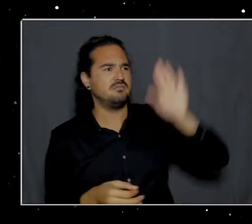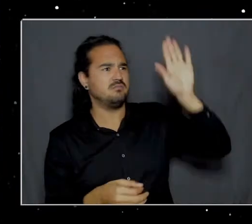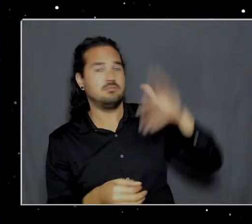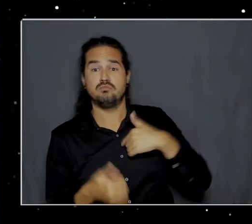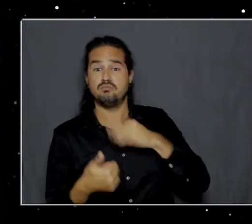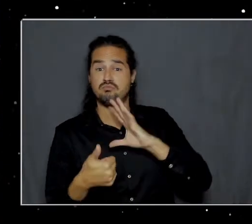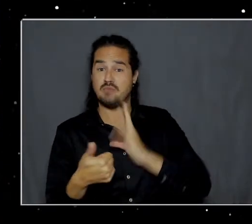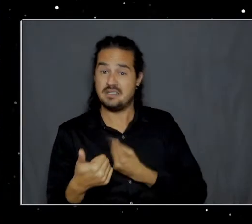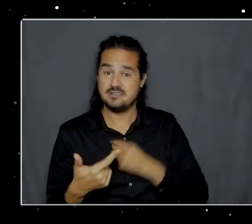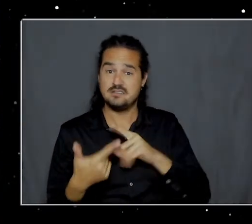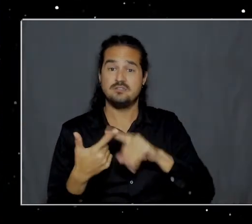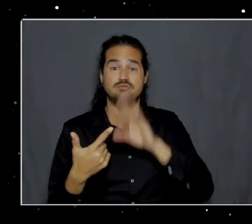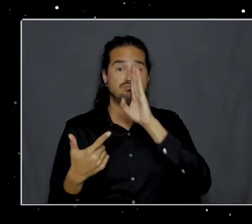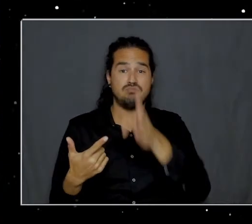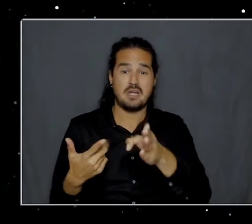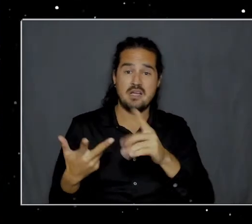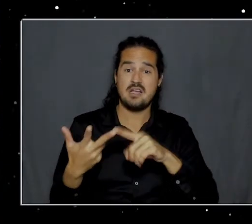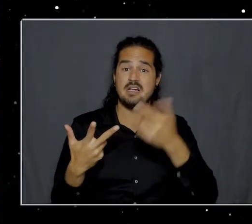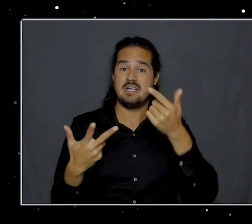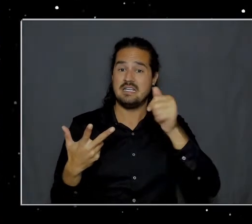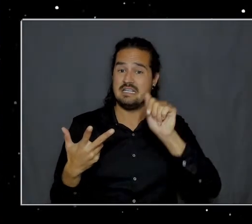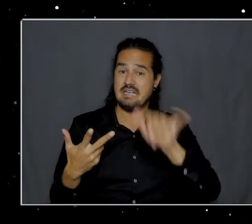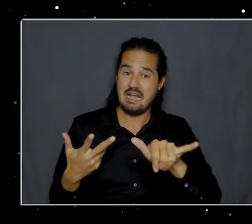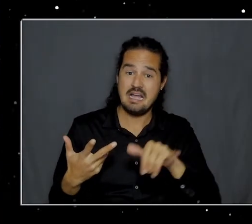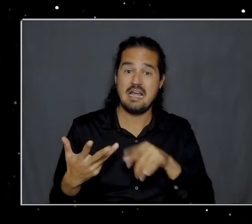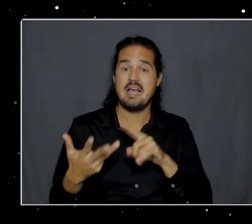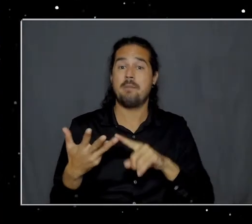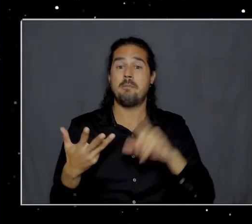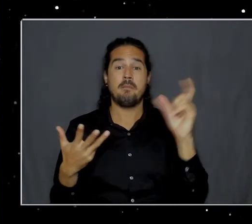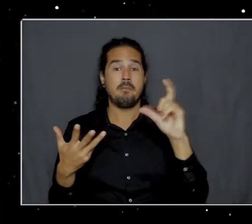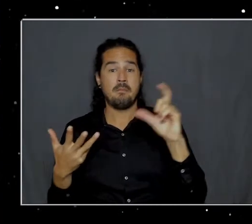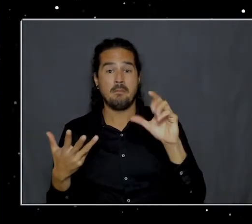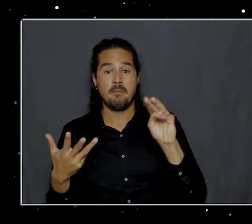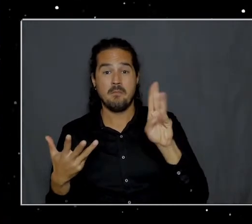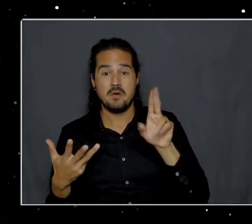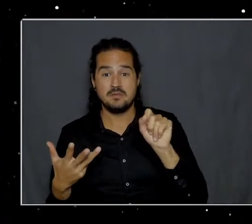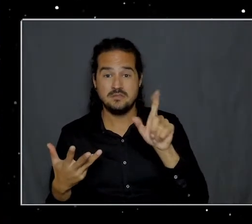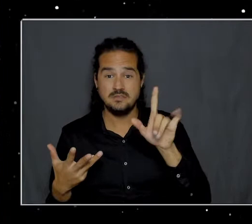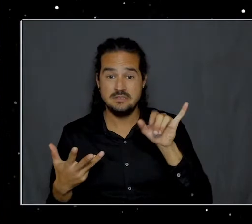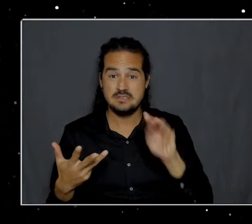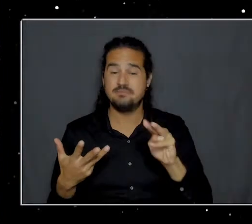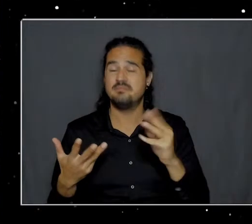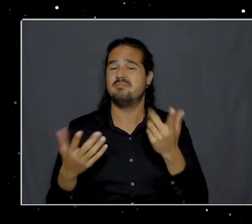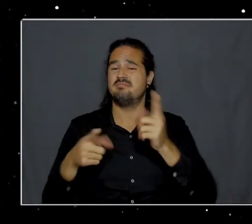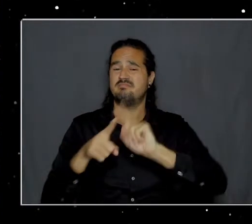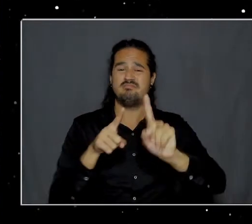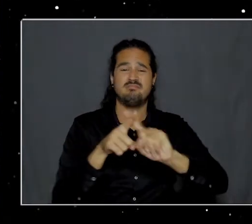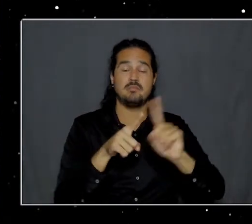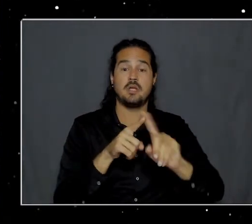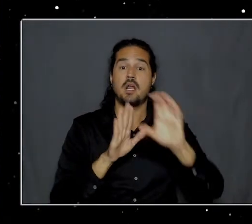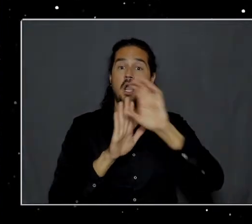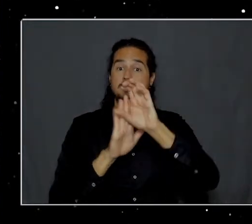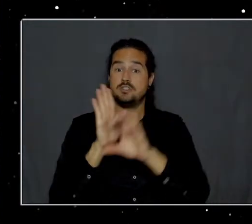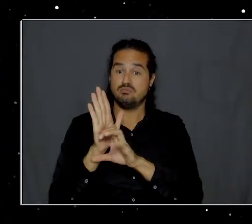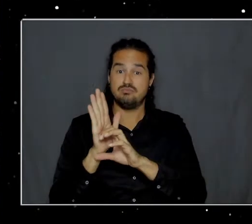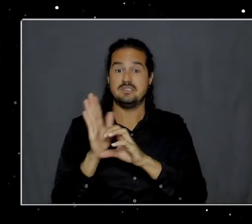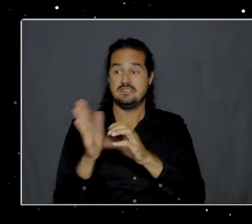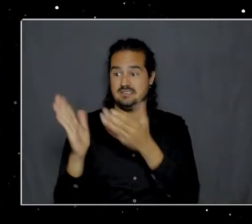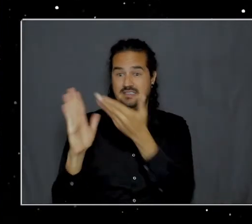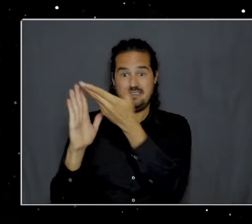ARTICULATED. AND SO, WE HAVE DIFFERENT GROUPS NOW SAYING, "I BELONG," WHETHER I'M TRANS, WHETHER I'M STRAIGHT, WHETHER I'M GAY, OR WHETHER I'M MUSLIM, WHETHER I'M NATIVE AMERICAN, AND THE CONSTITUTION